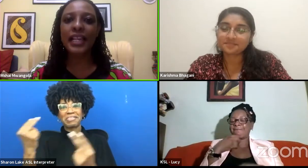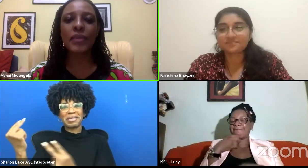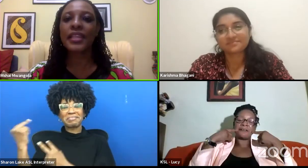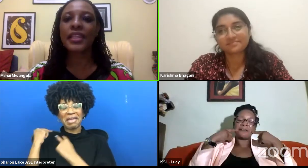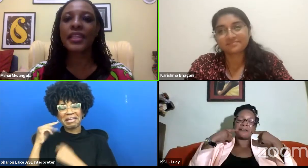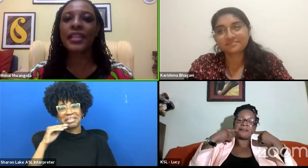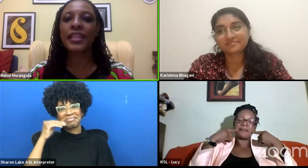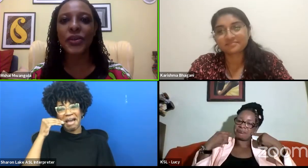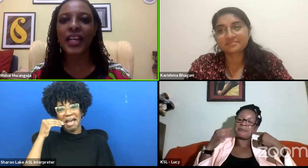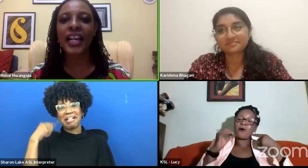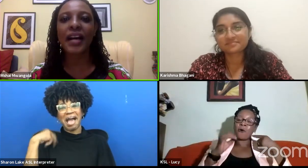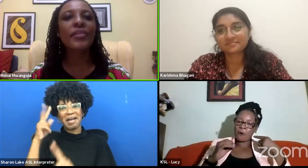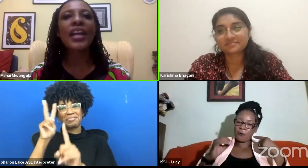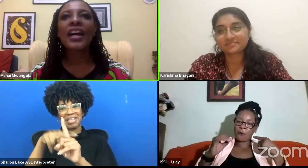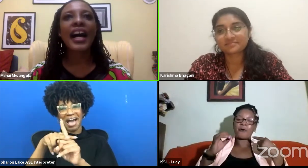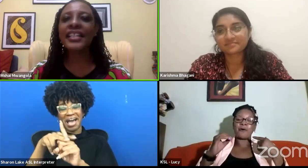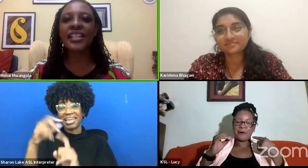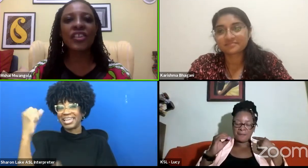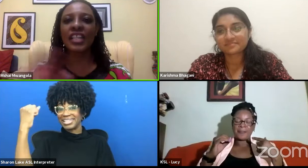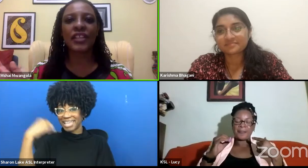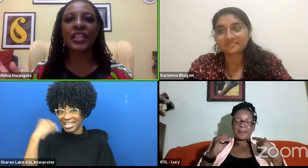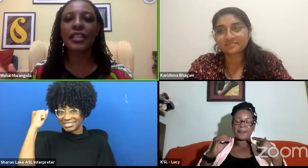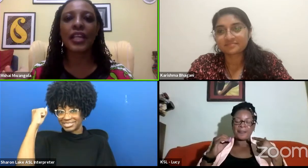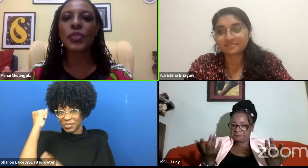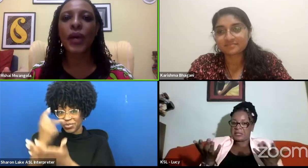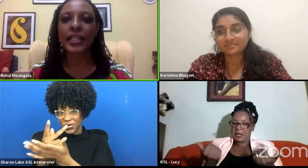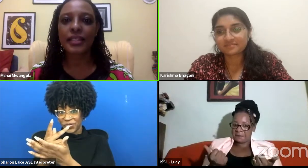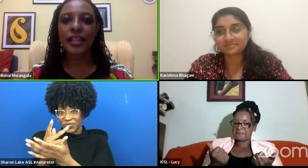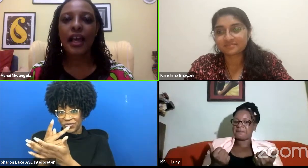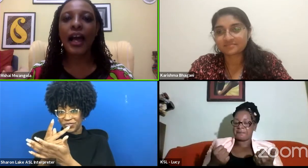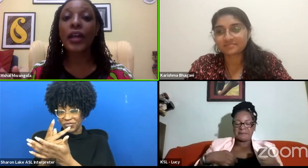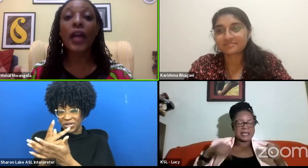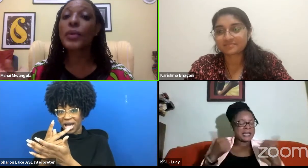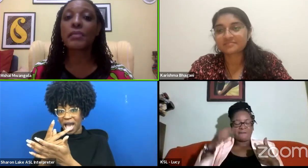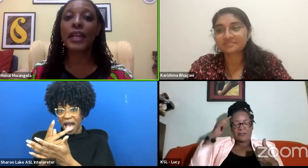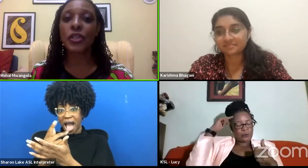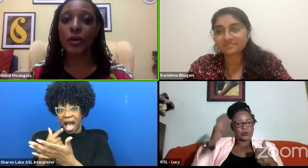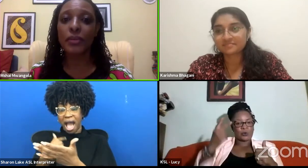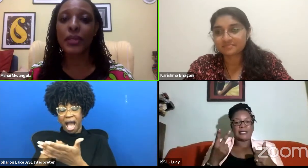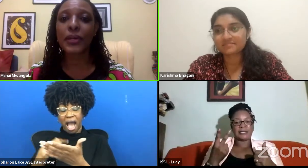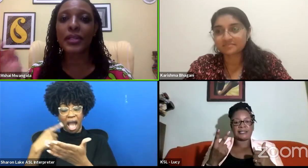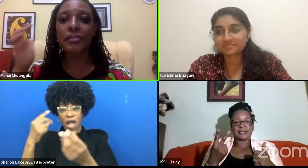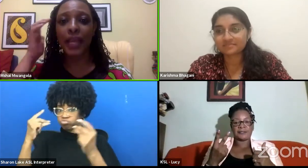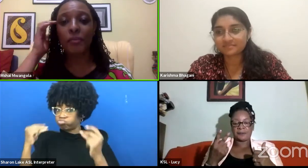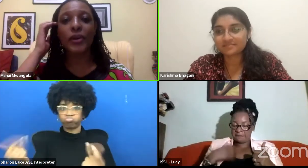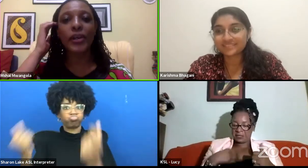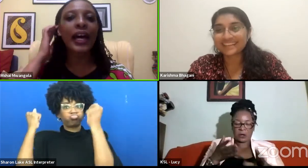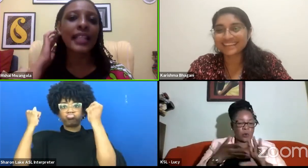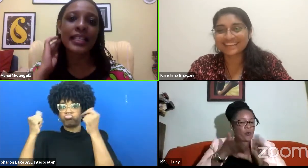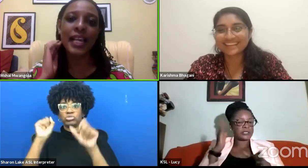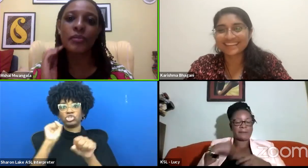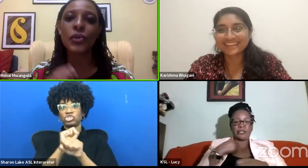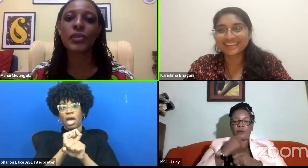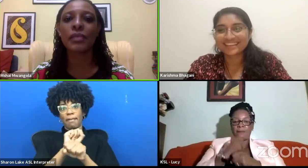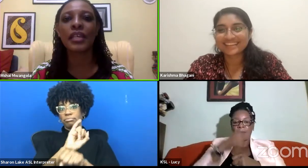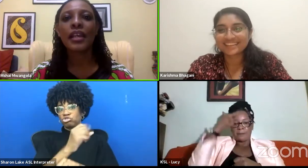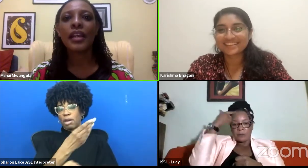And when they said, "Yes, you can come." I did not even think twice. I quit my job because my employer, at that time told me,